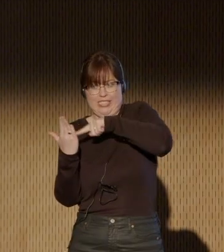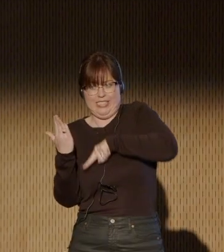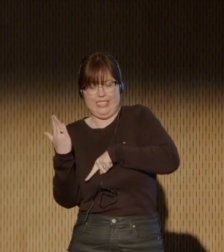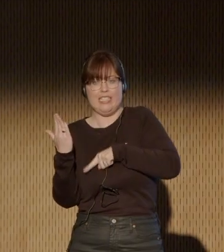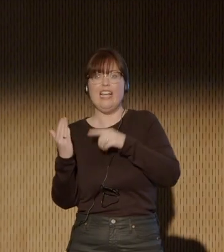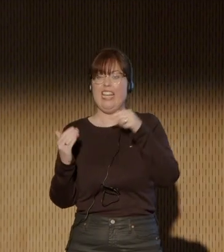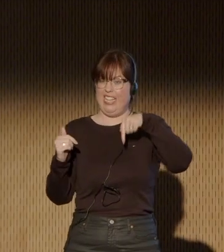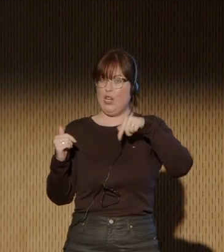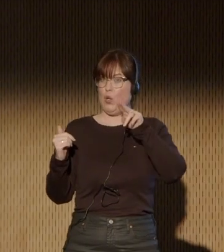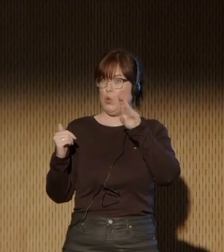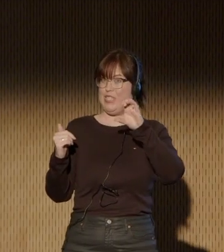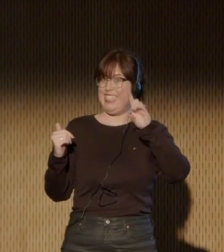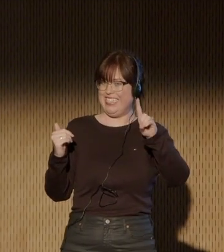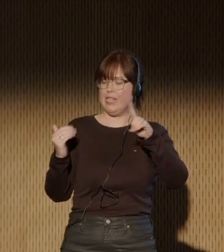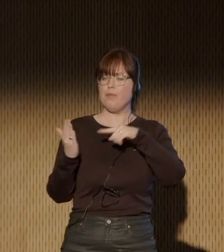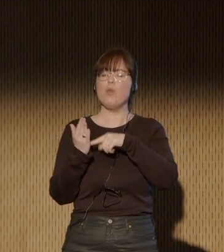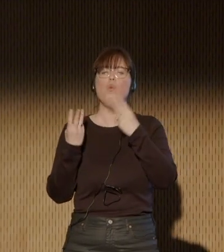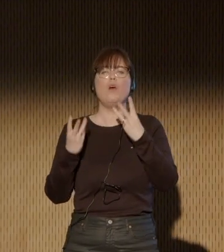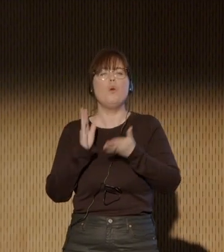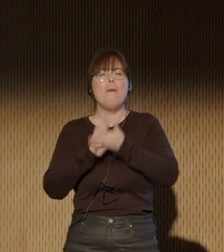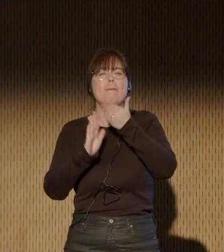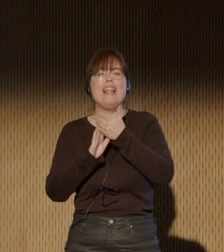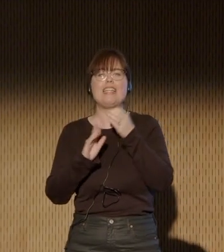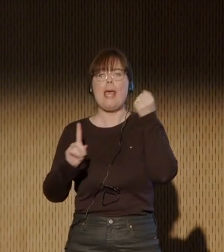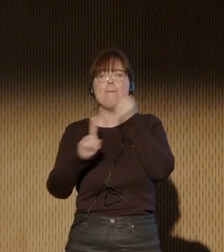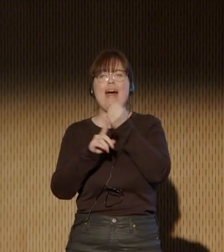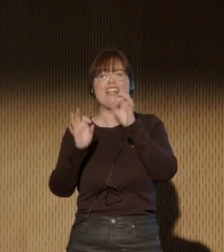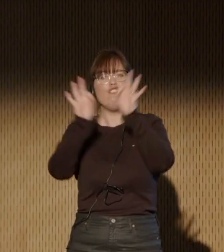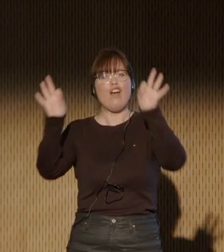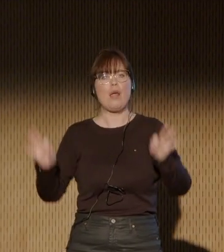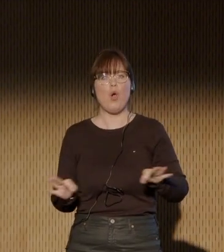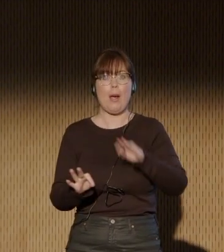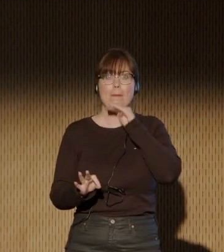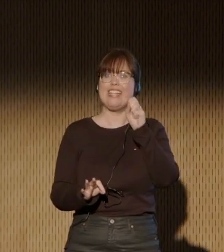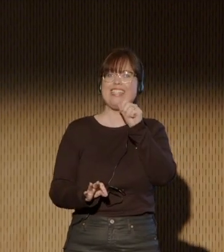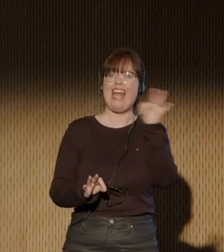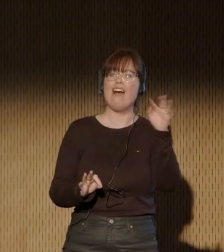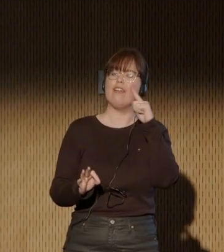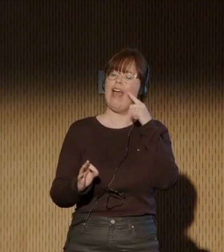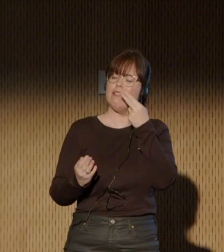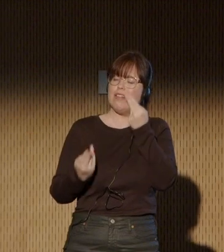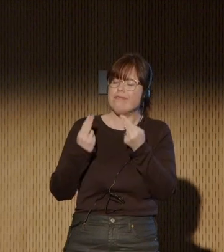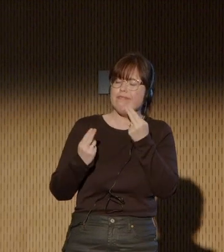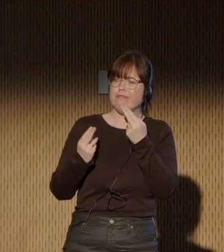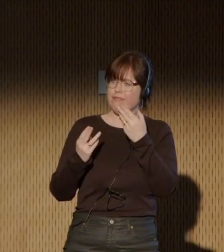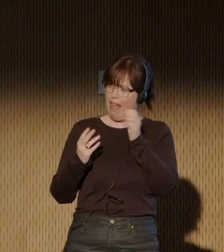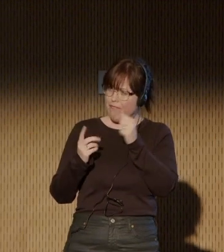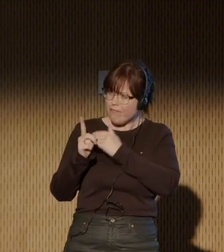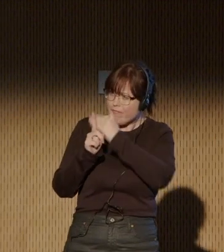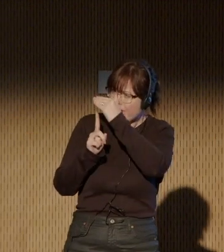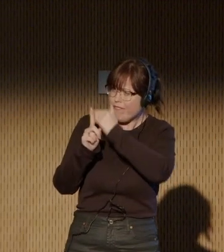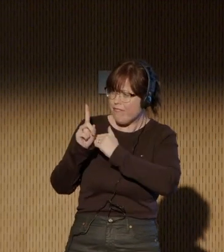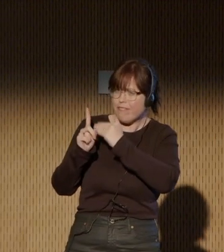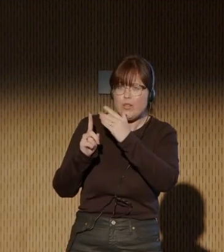to build an impact framework to support staff in measuring UDL impact. And it really would